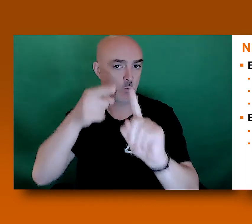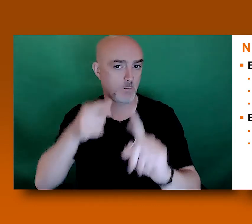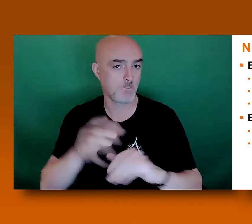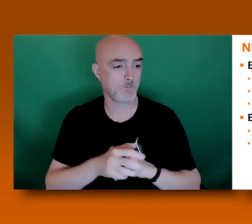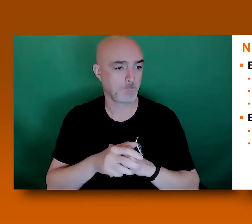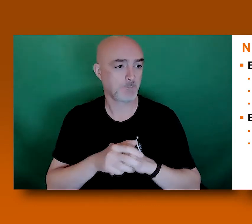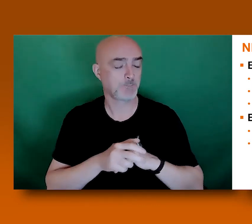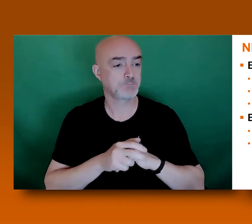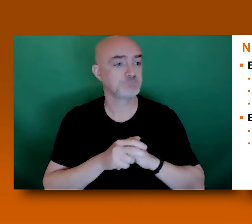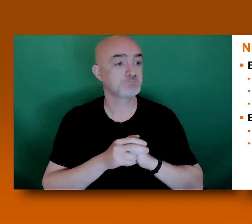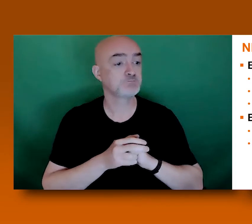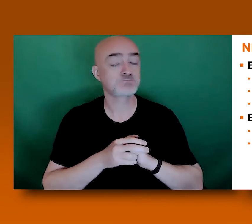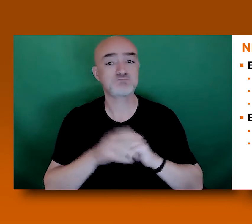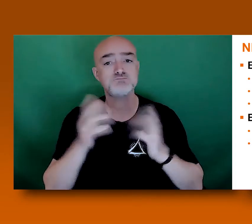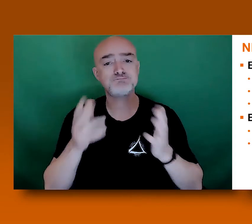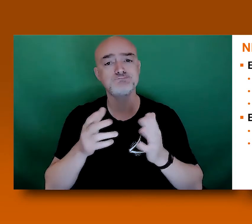from an internal view.